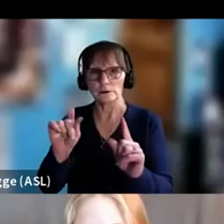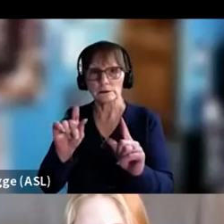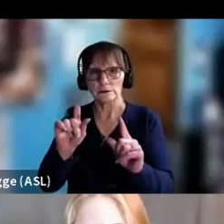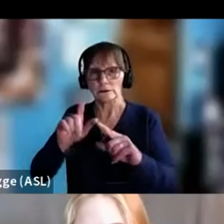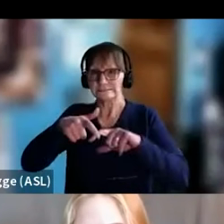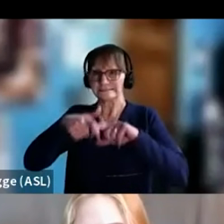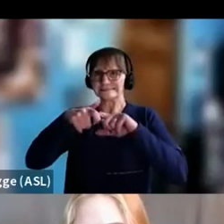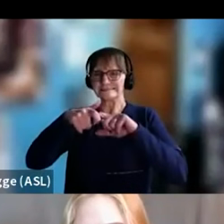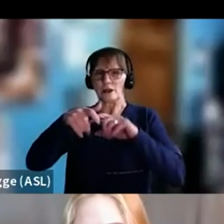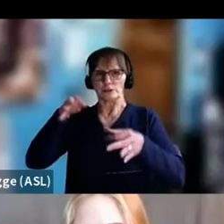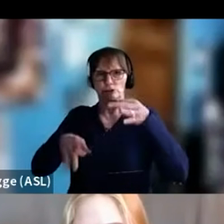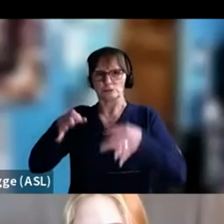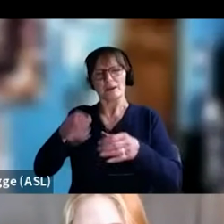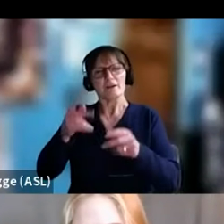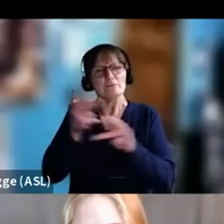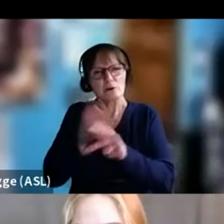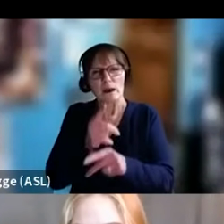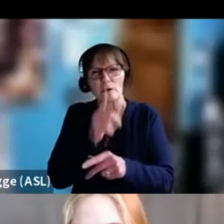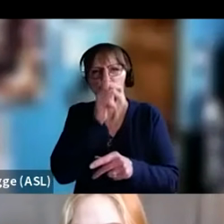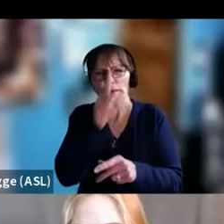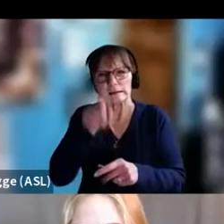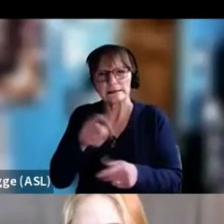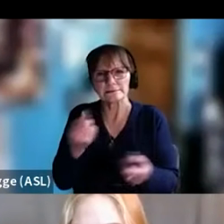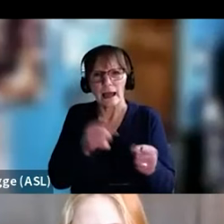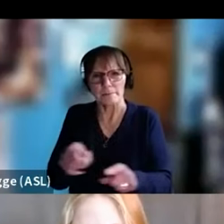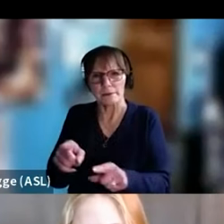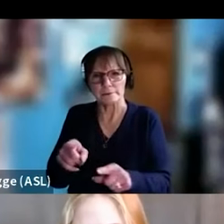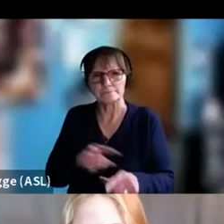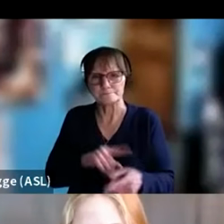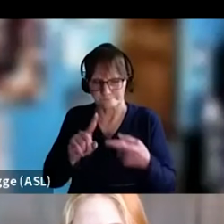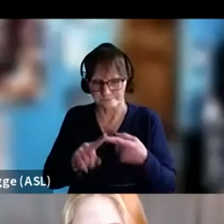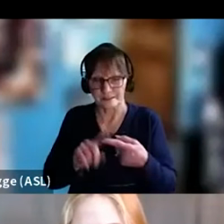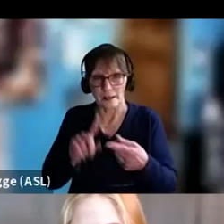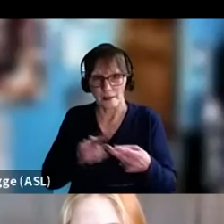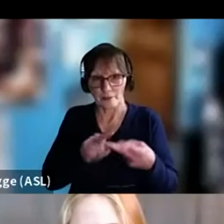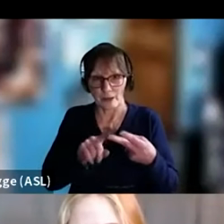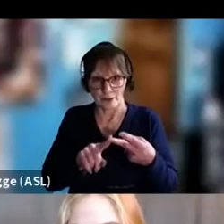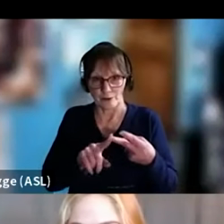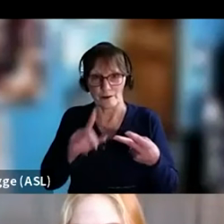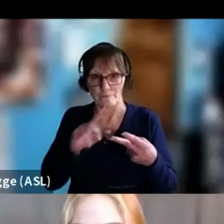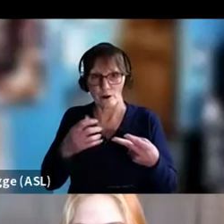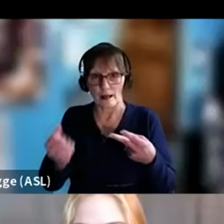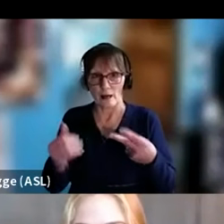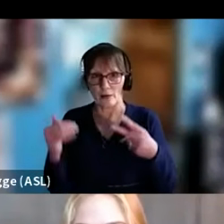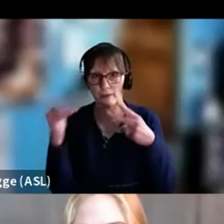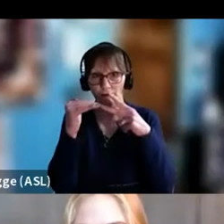figure out what really needs to happen. So that's number one. The other thing for health equity and best practices